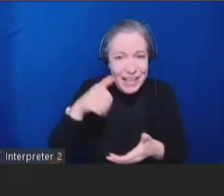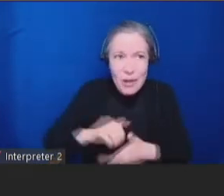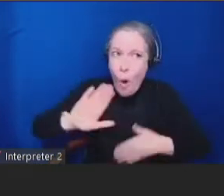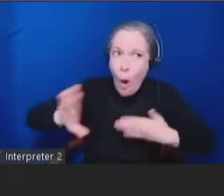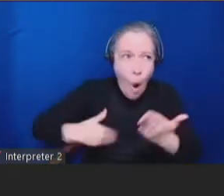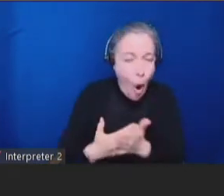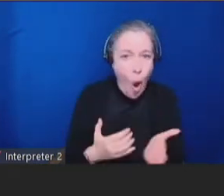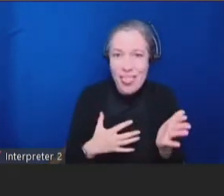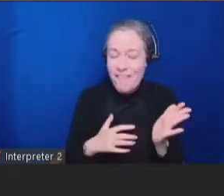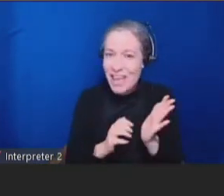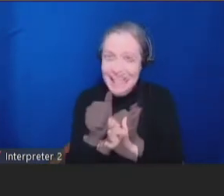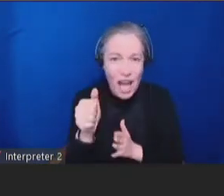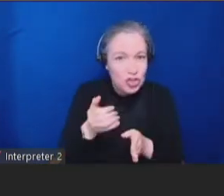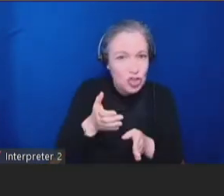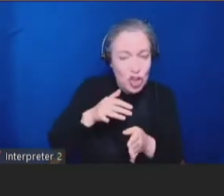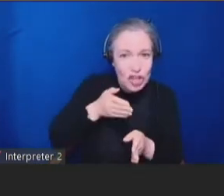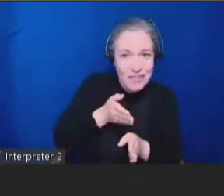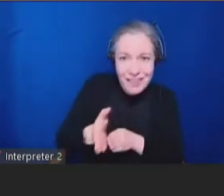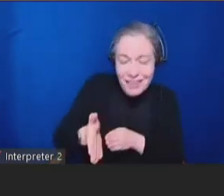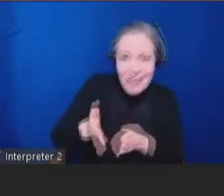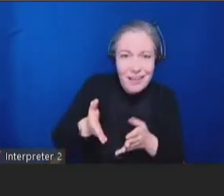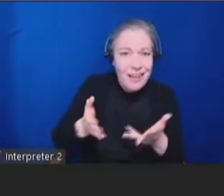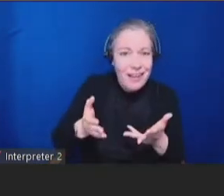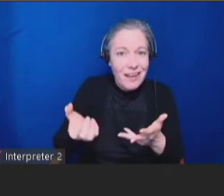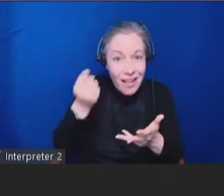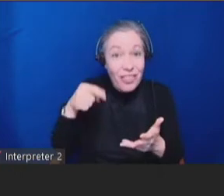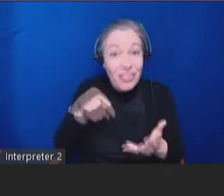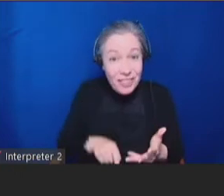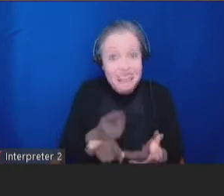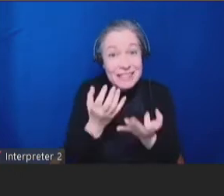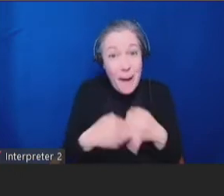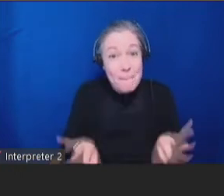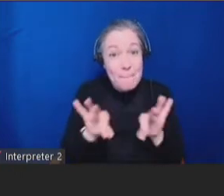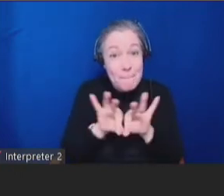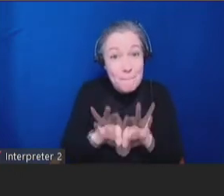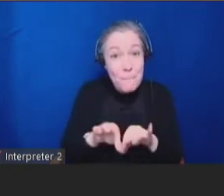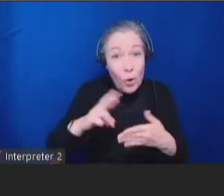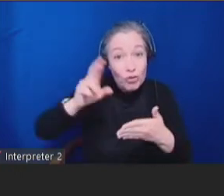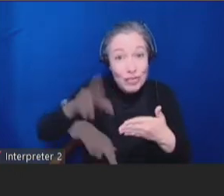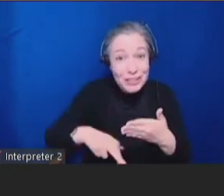perhaps this can provide important learnings that will now allow us to more effectively generate